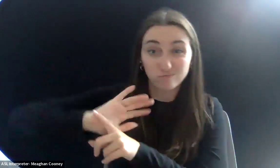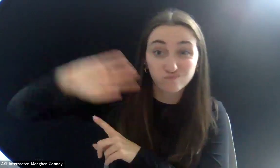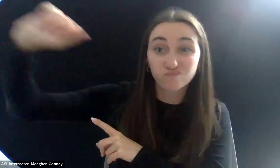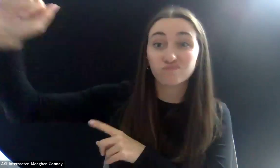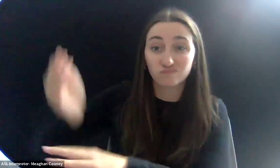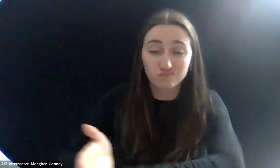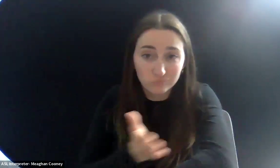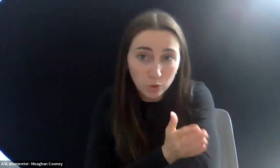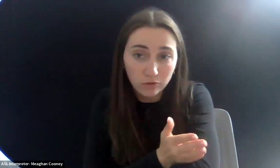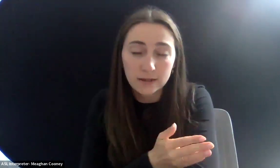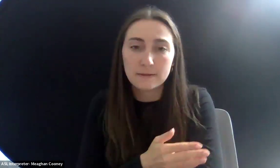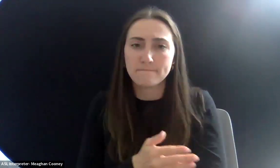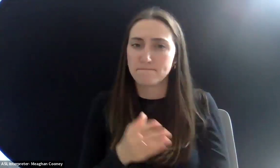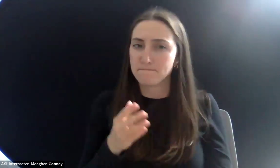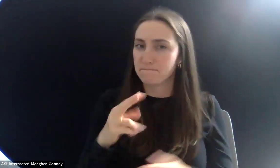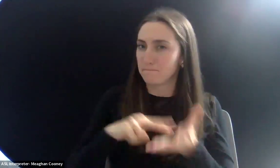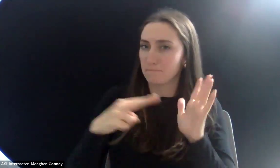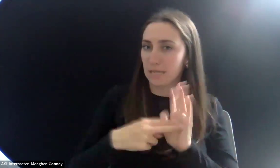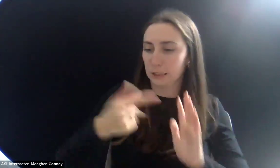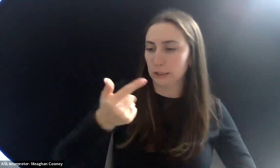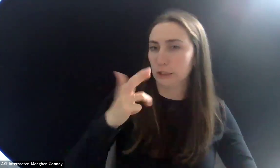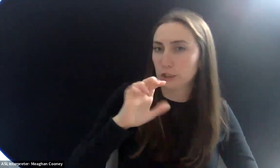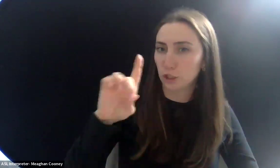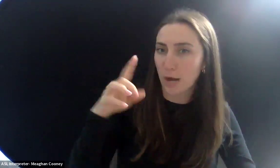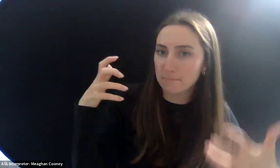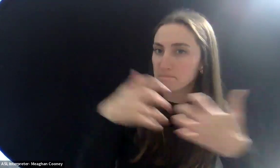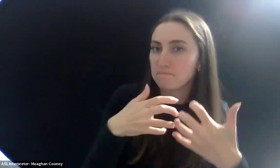So we don't think that evaluations with respect to